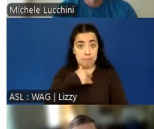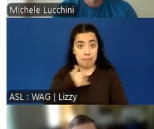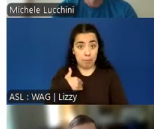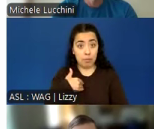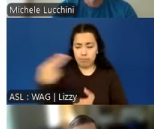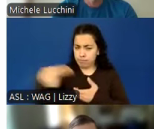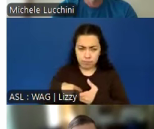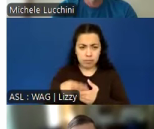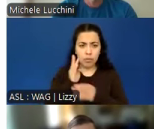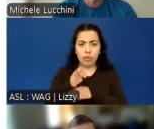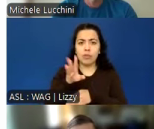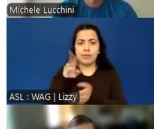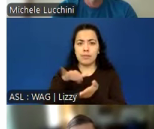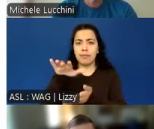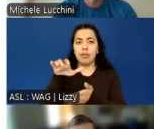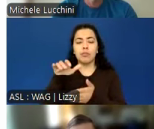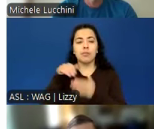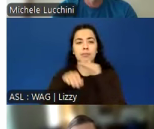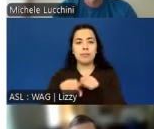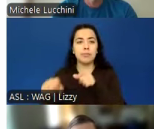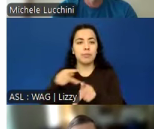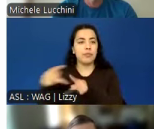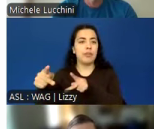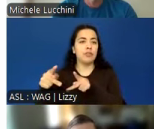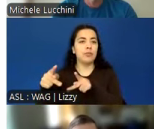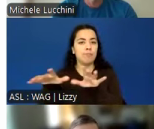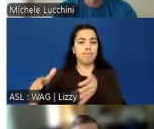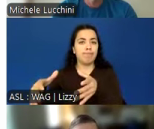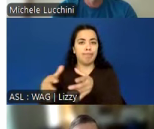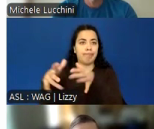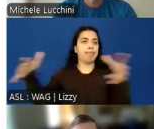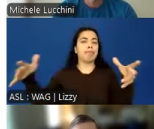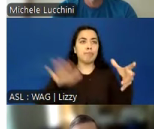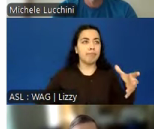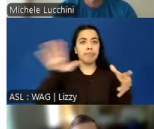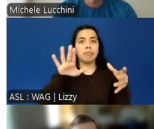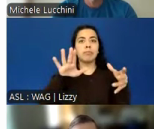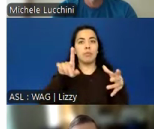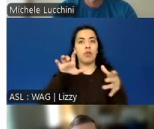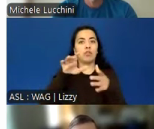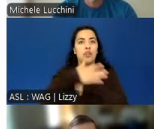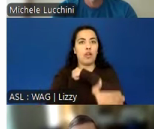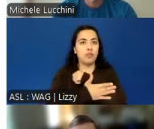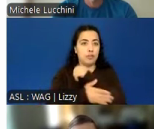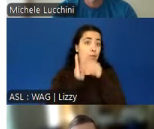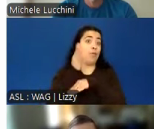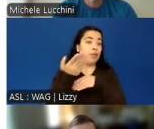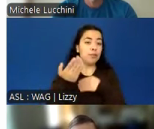6500 accessibility professionals in over 100 countries, all IAAP members get complimentary